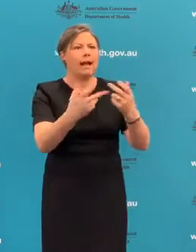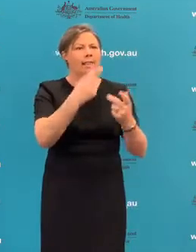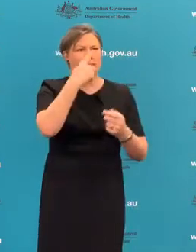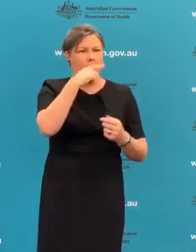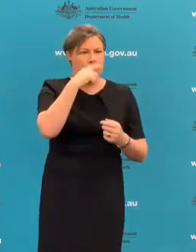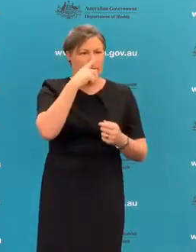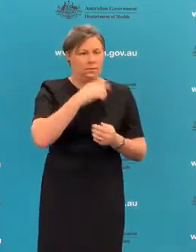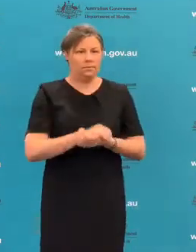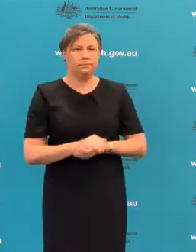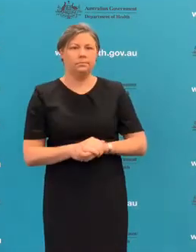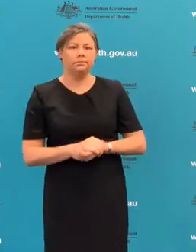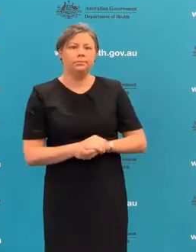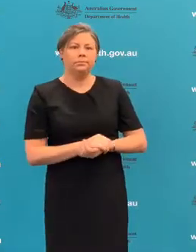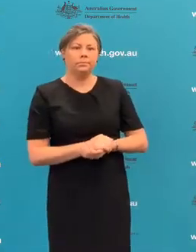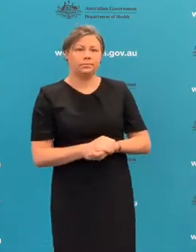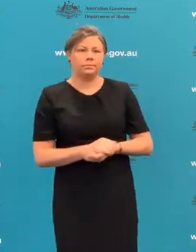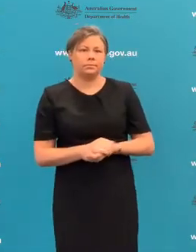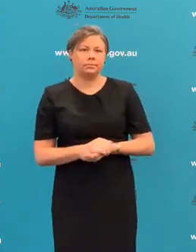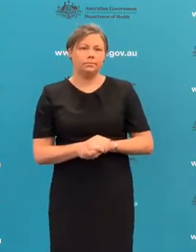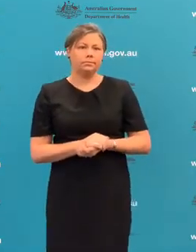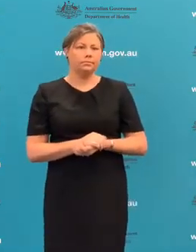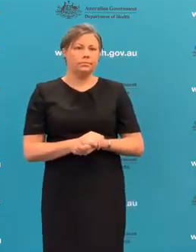have now been diagnosed with COVID-19 in